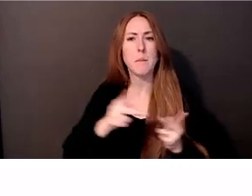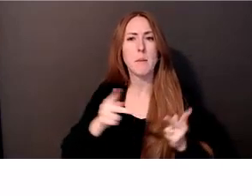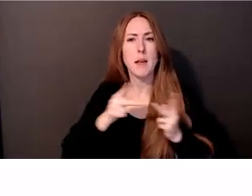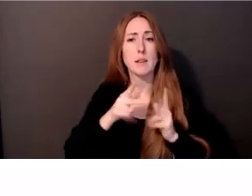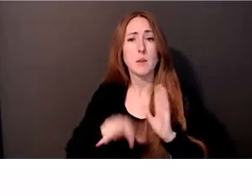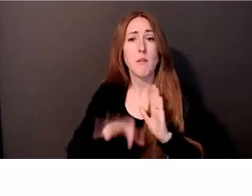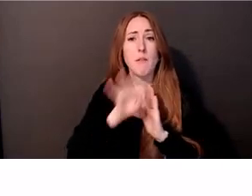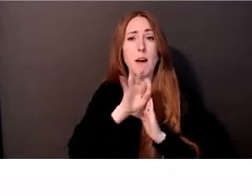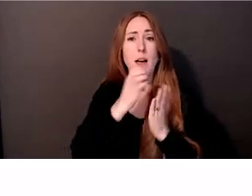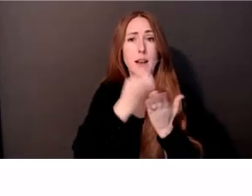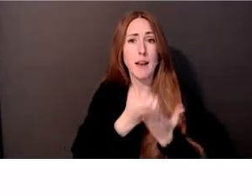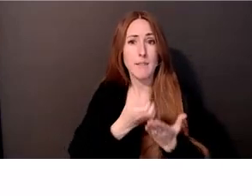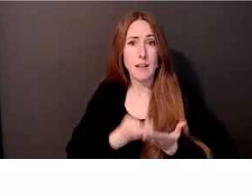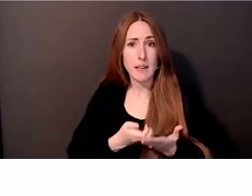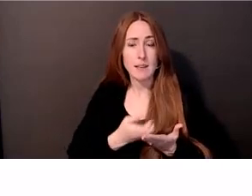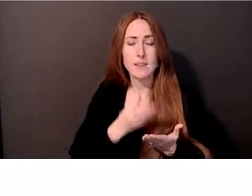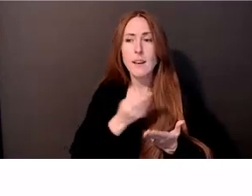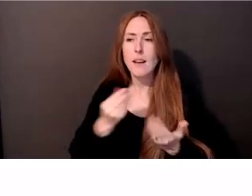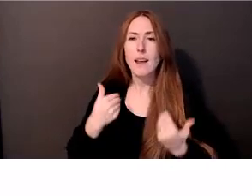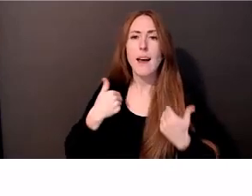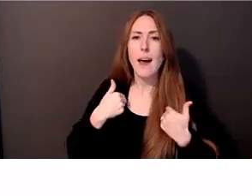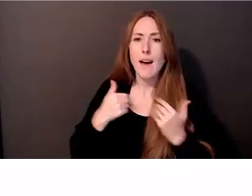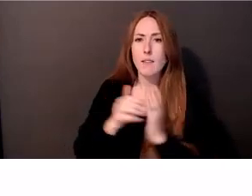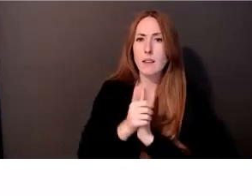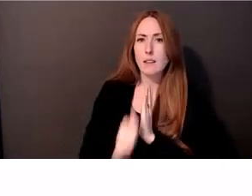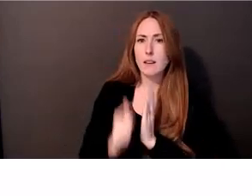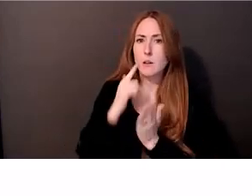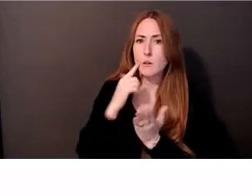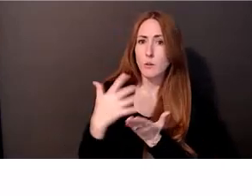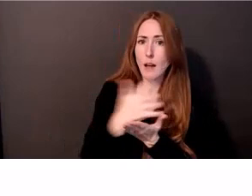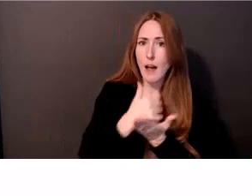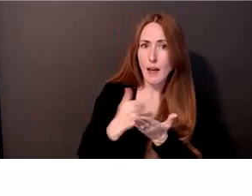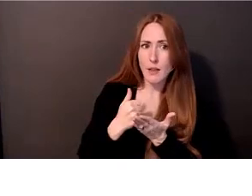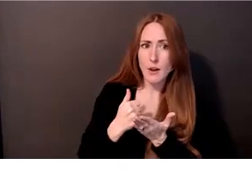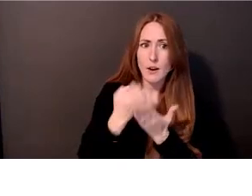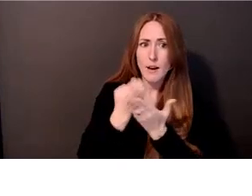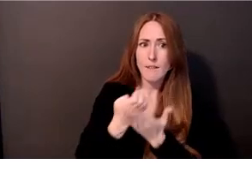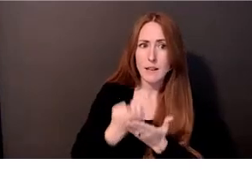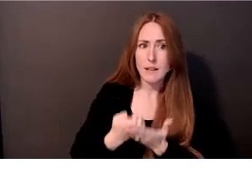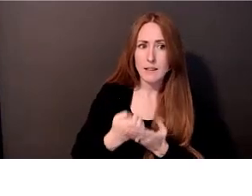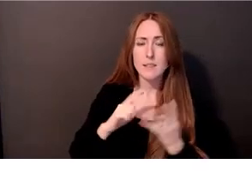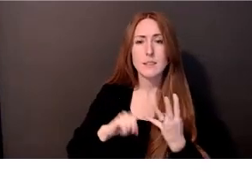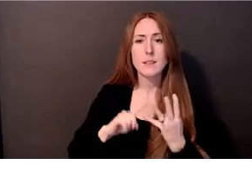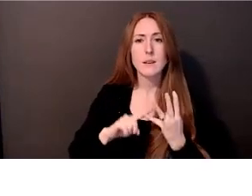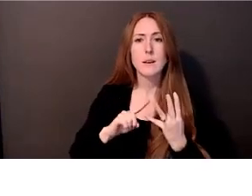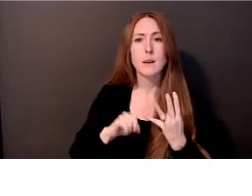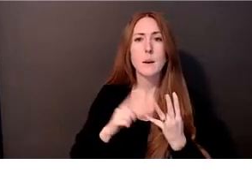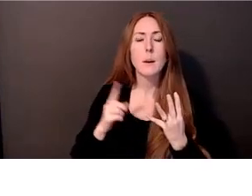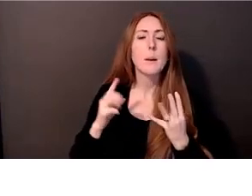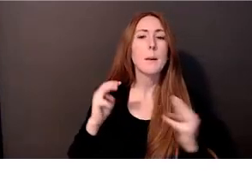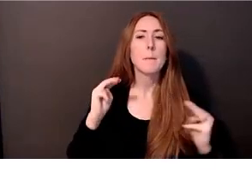appraise the research evidence, and also mediation skills, able to build effective relationships,